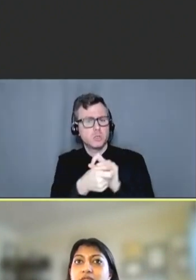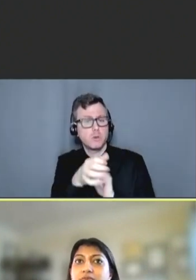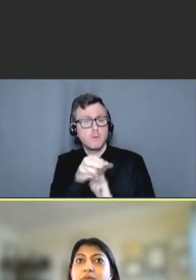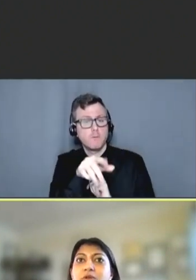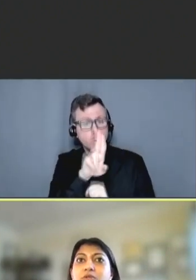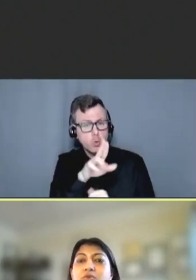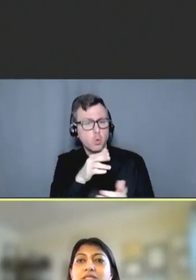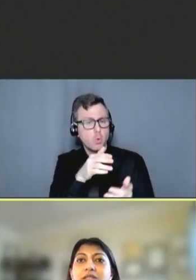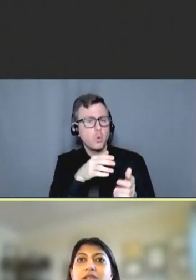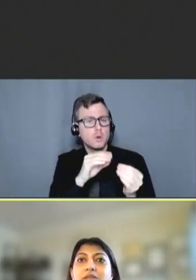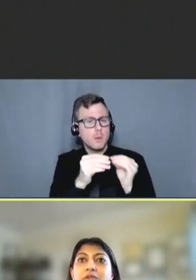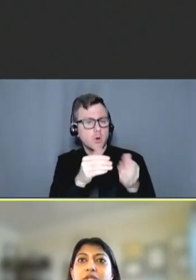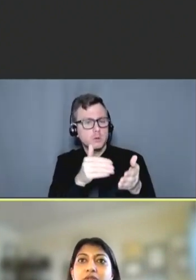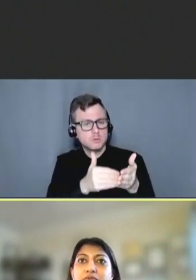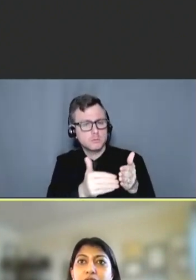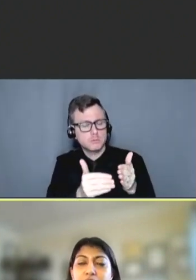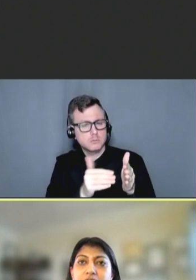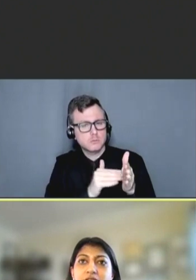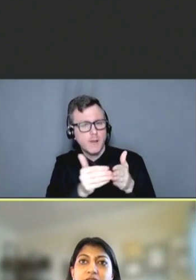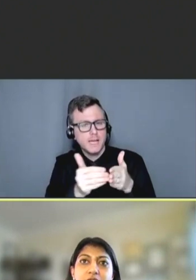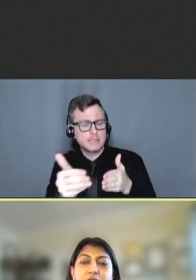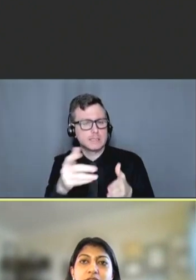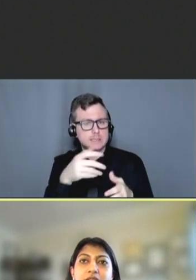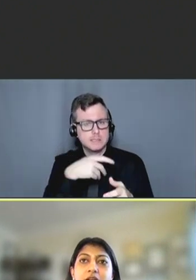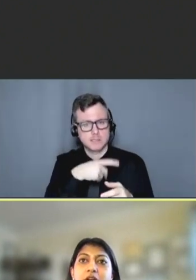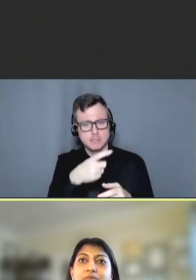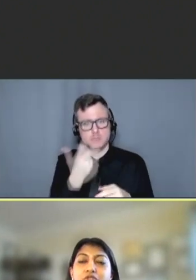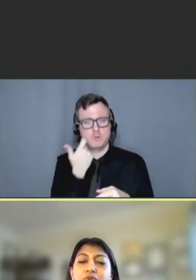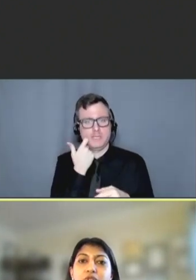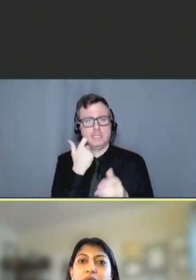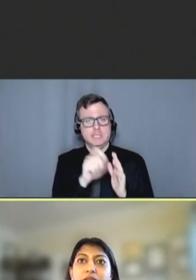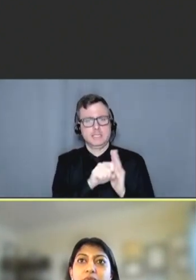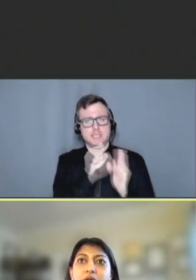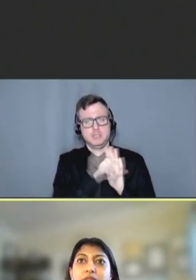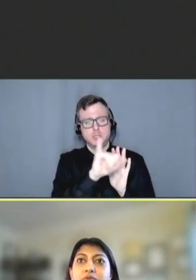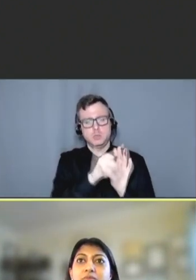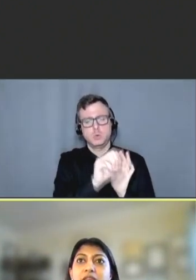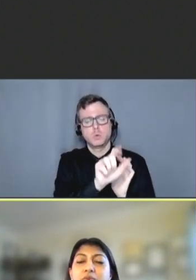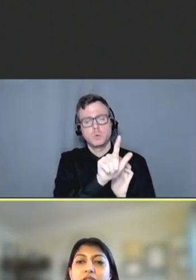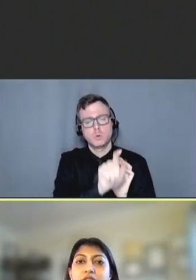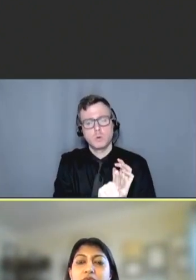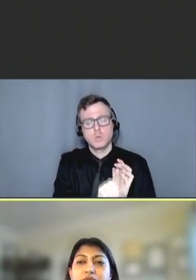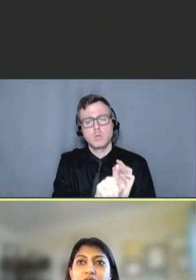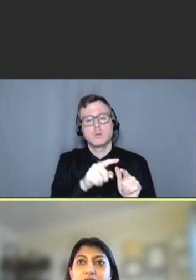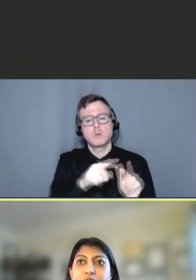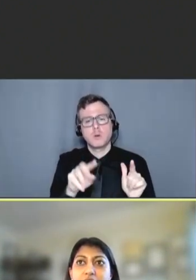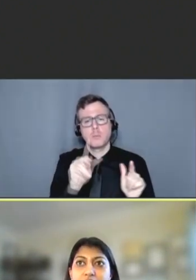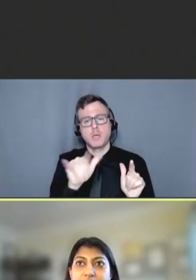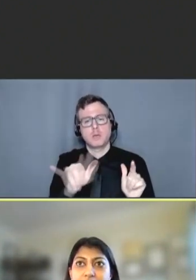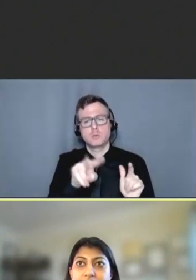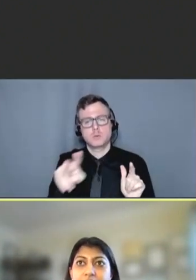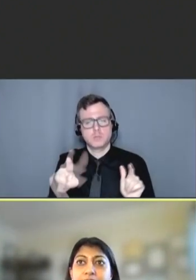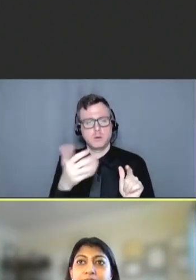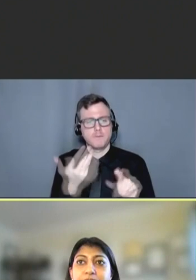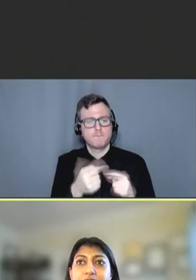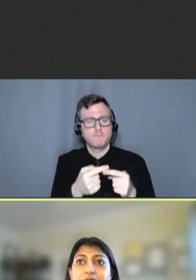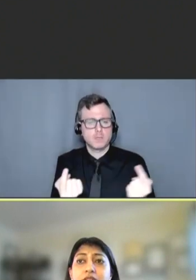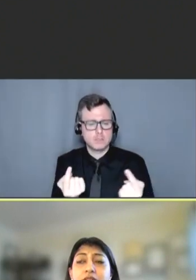from the most recently completed flu season, which is June '21 through May ’22 versus prior season.